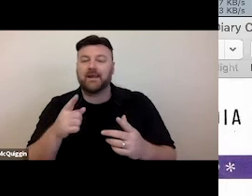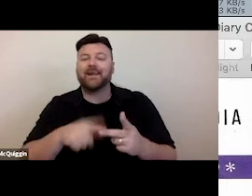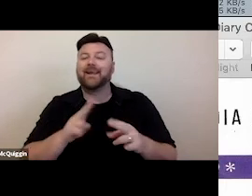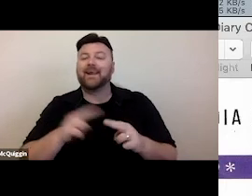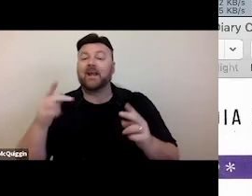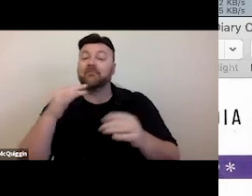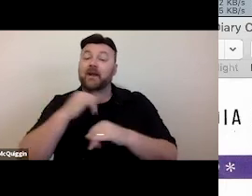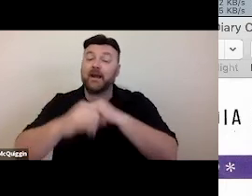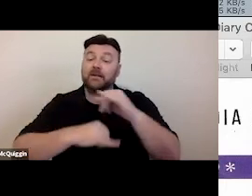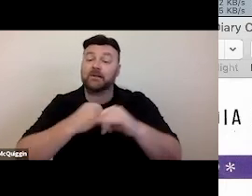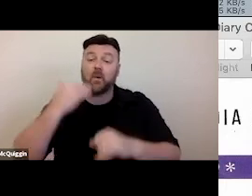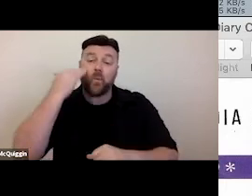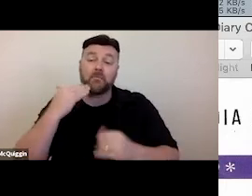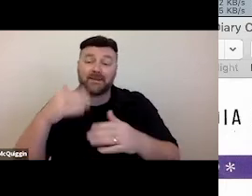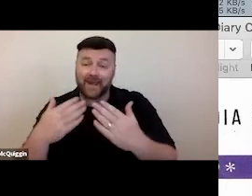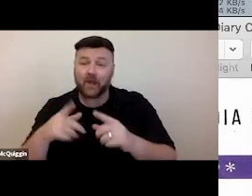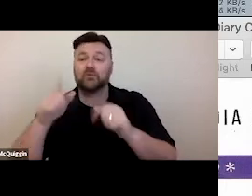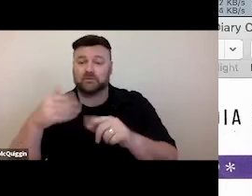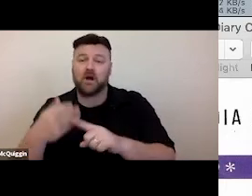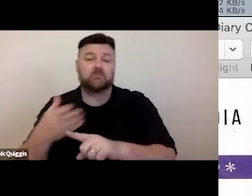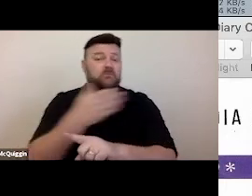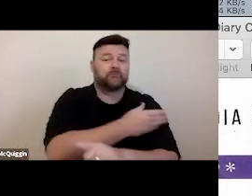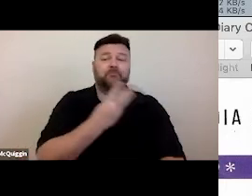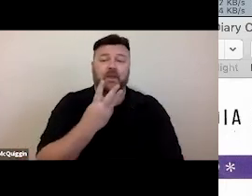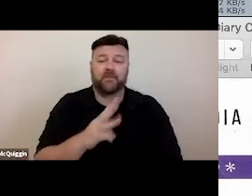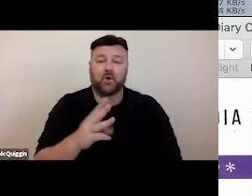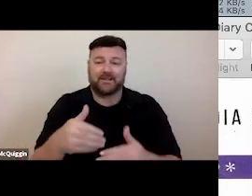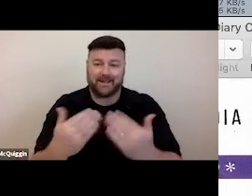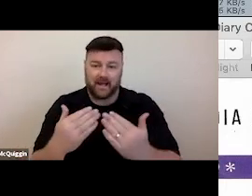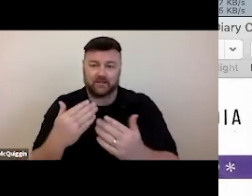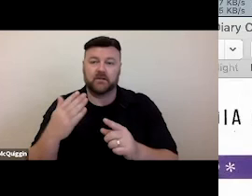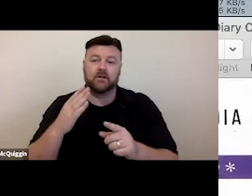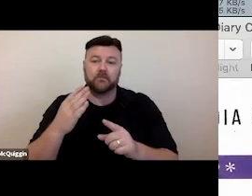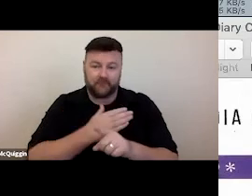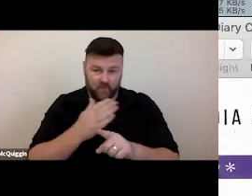We use the hashtags and everything we can possibly do comake sure on the day, we -- to make sure on the day we are